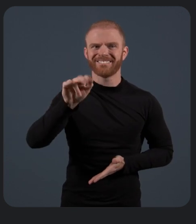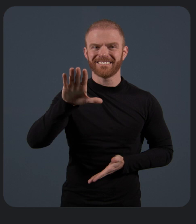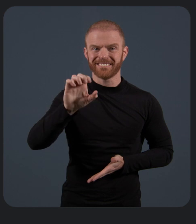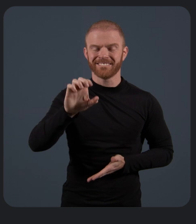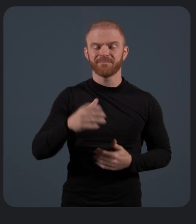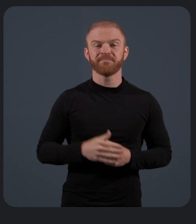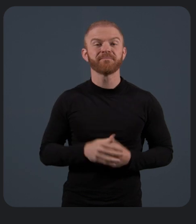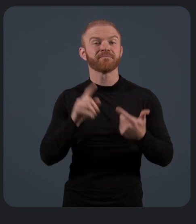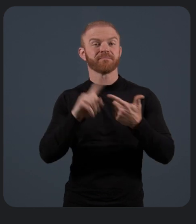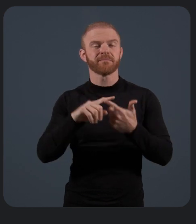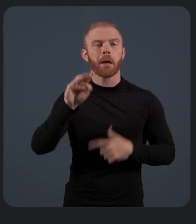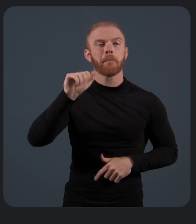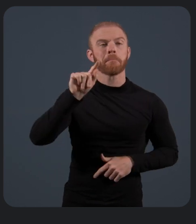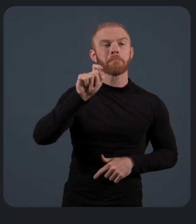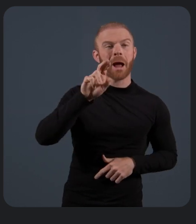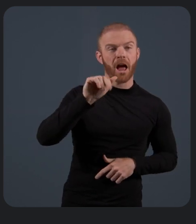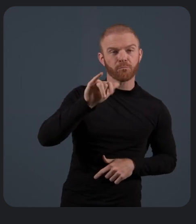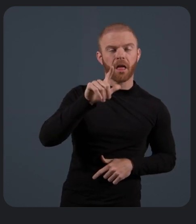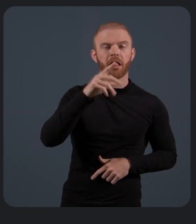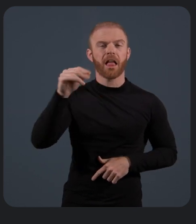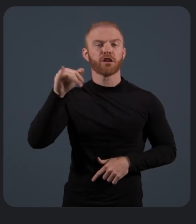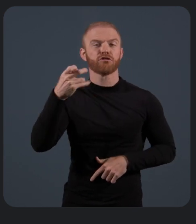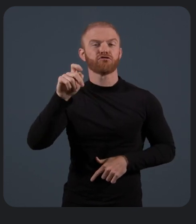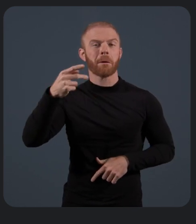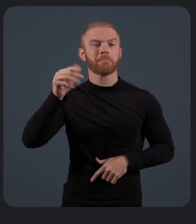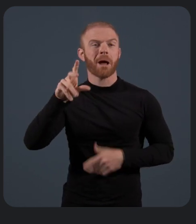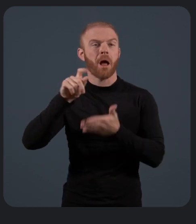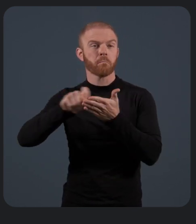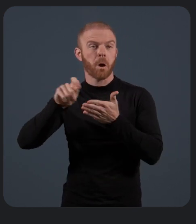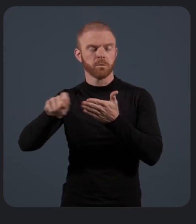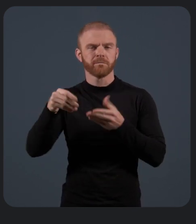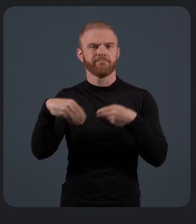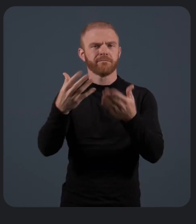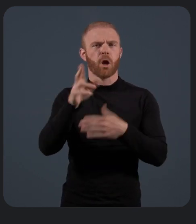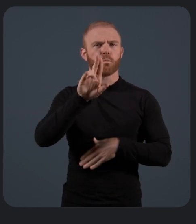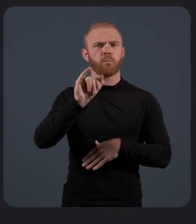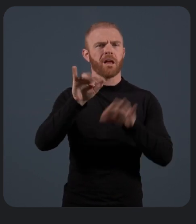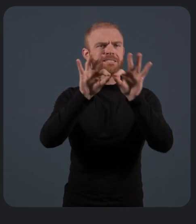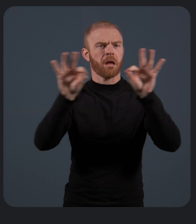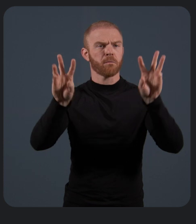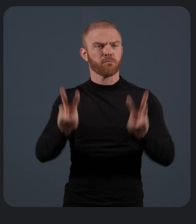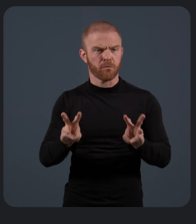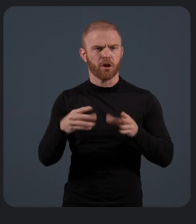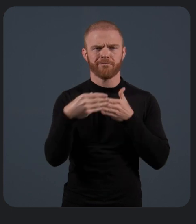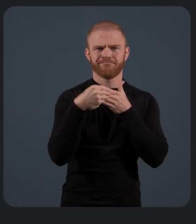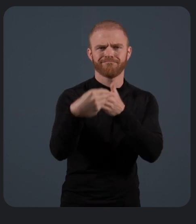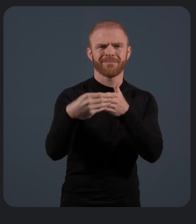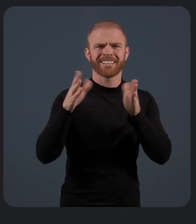Material and Jetpack Compose provide the UI framework and guidance to deliver beautiful experiences